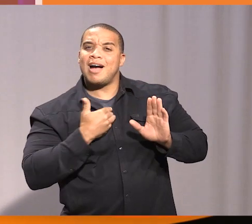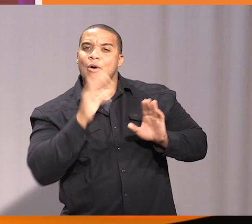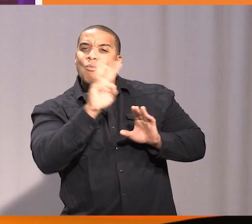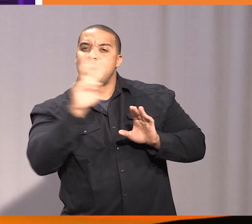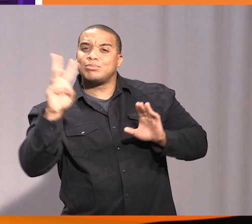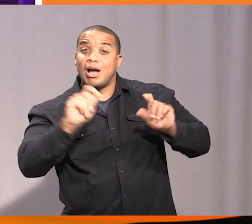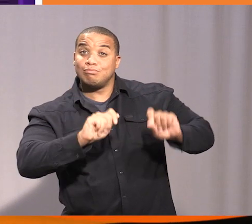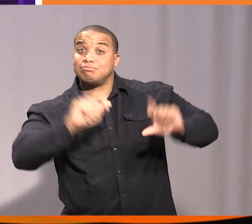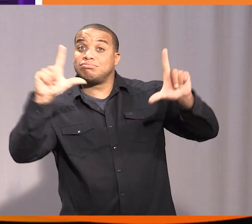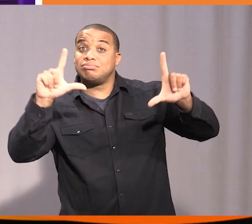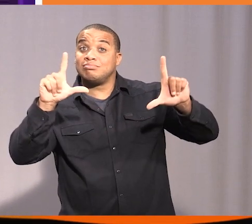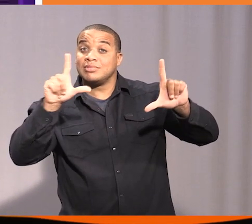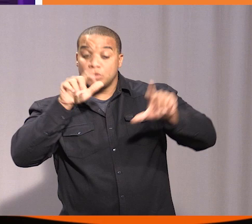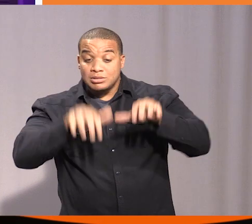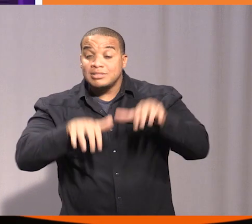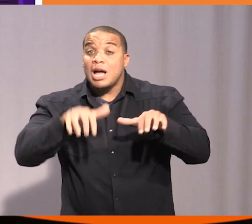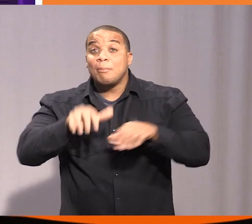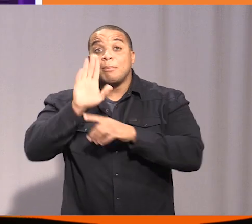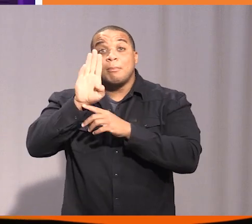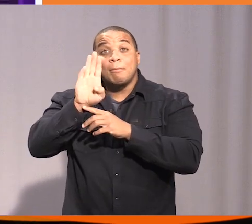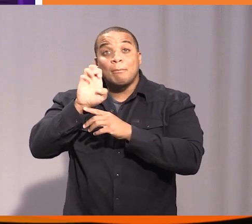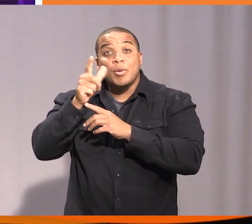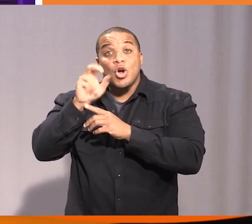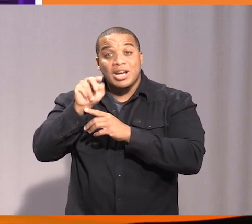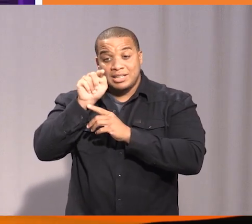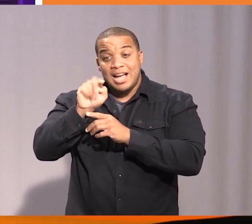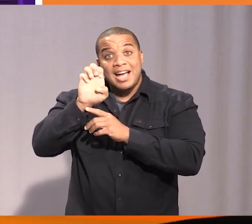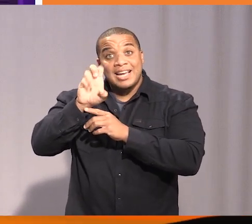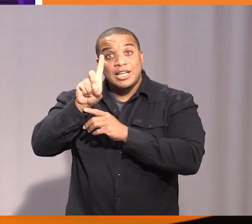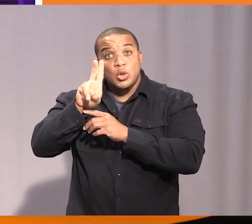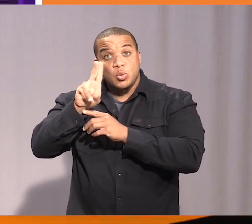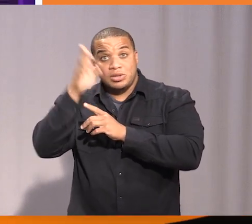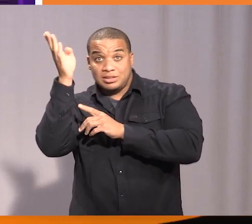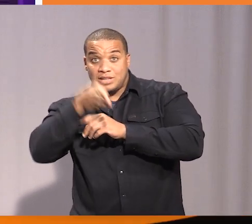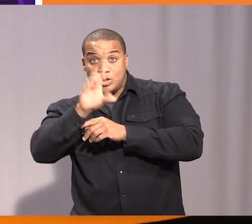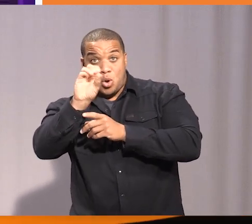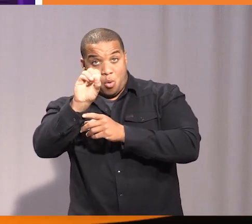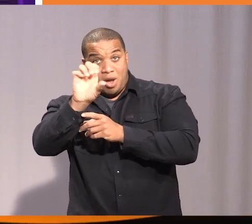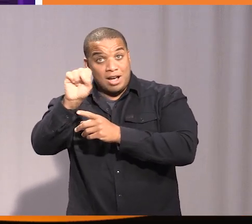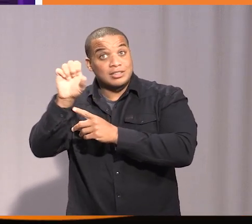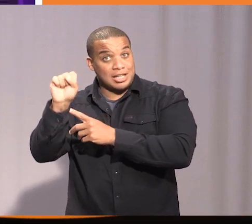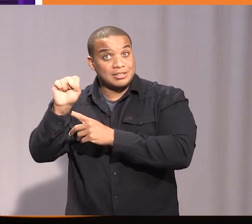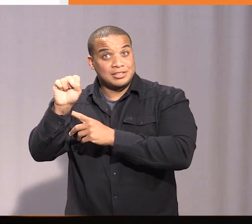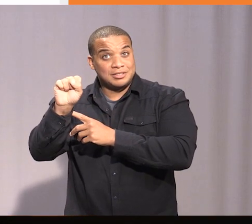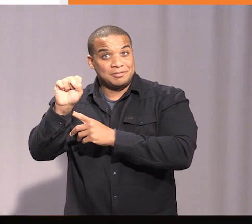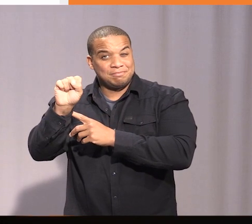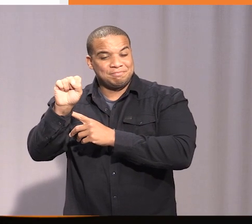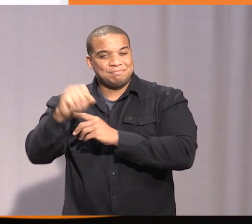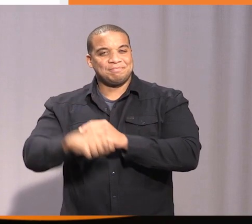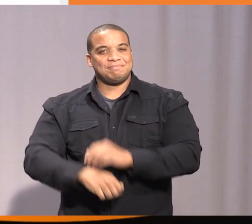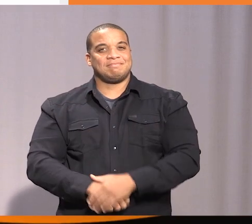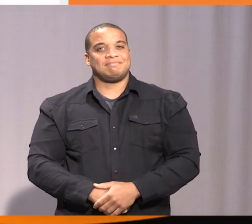If you go to bergen.edu/oss, it will bring you